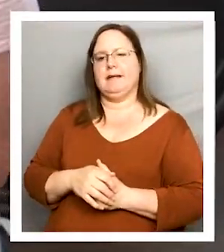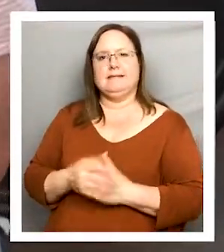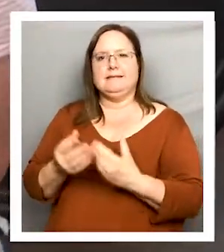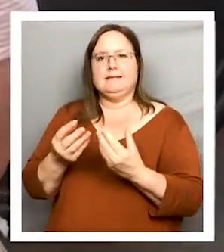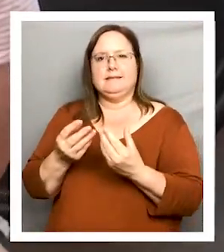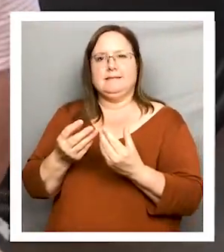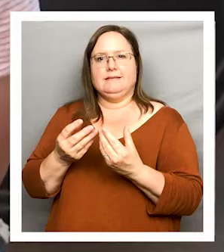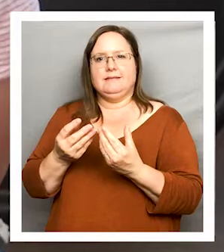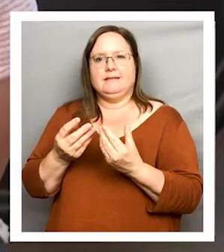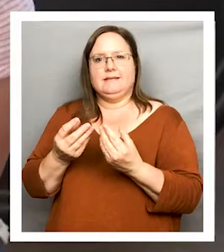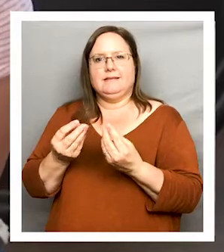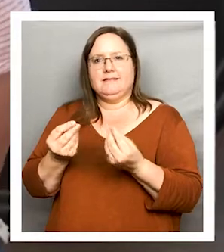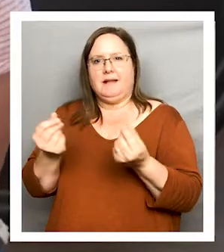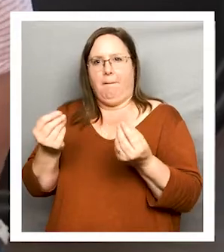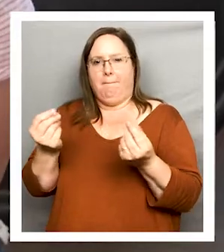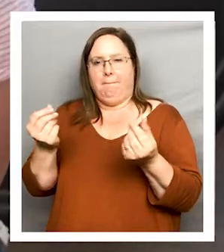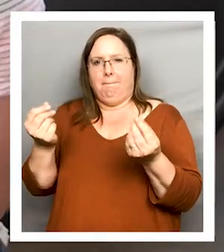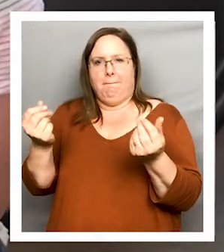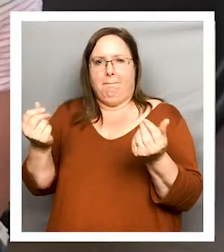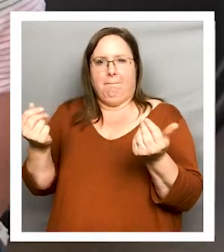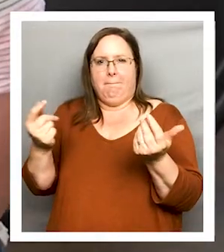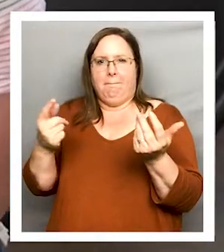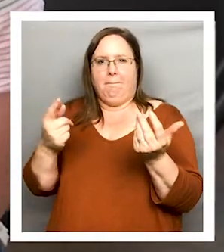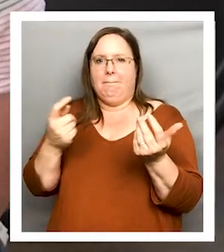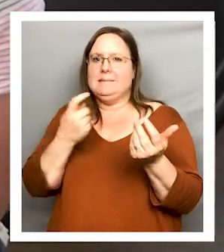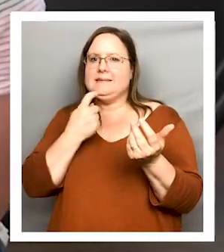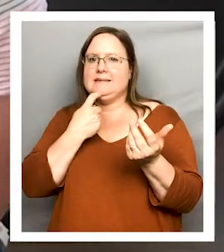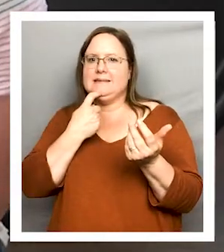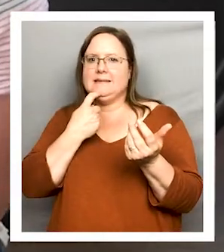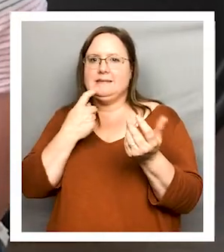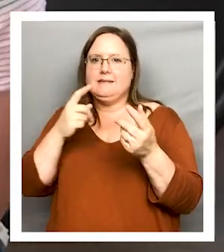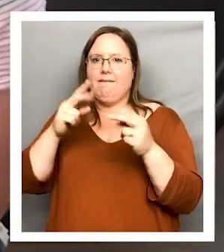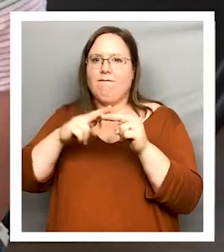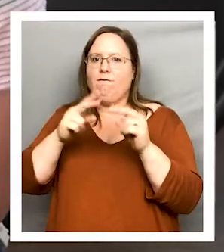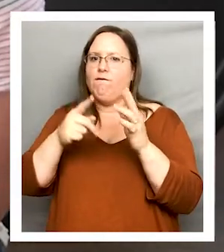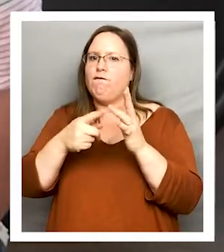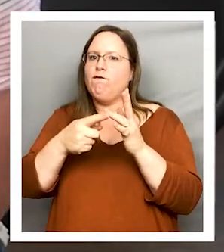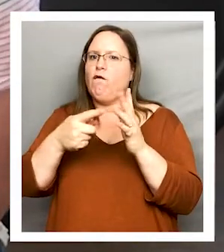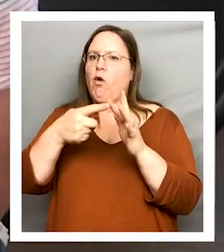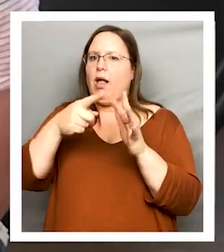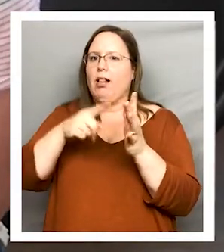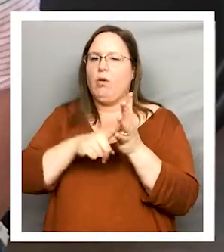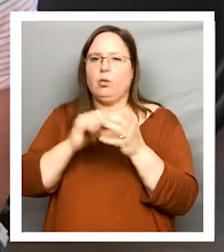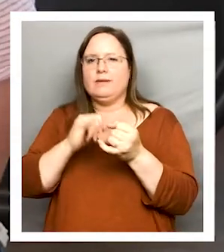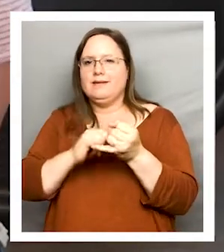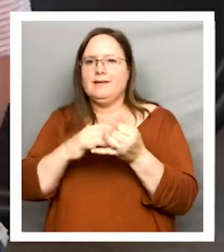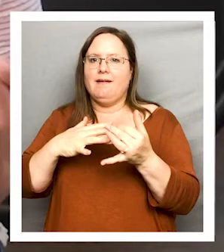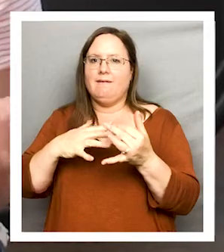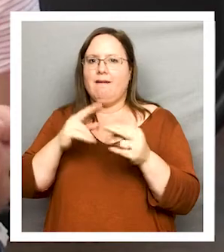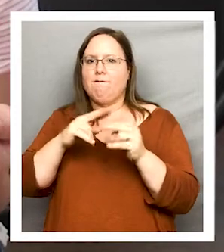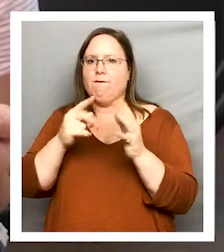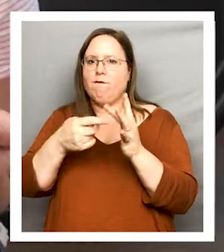it's some sort of silver foil this is just a foil blanket but if you haven't got a foil blanket you can just use tin foil from your